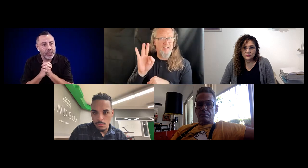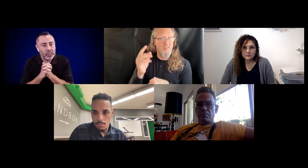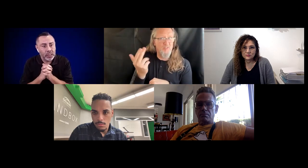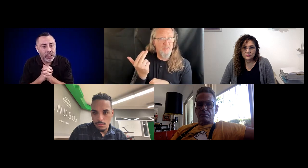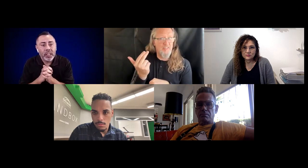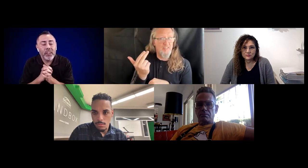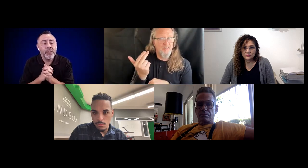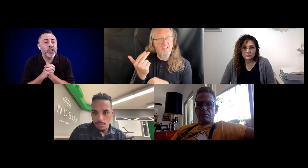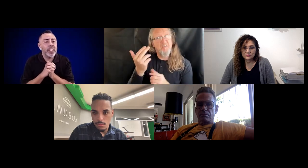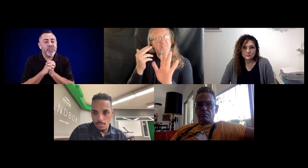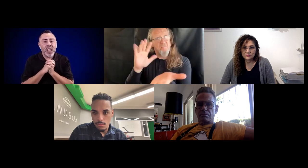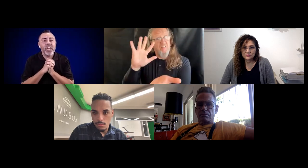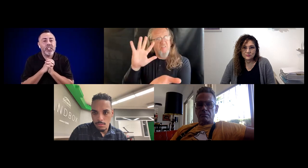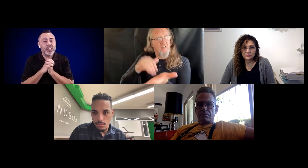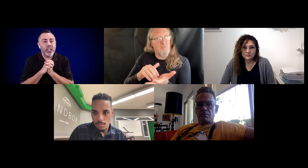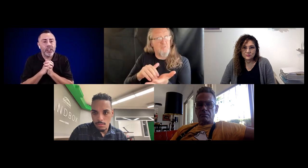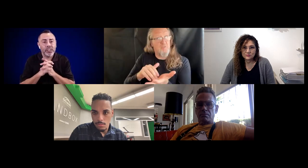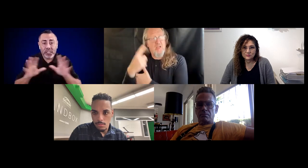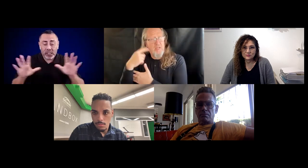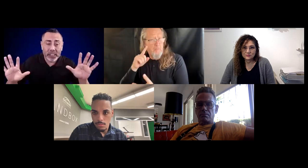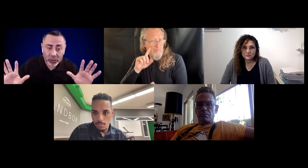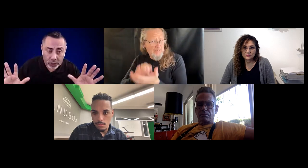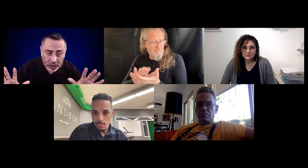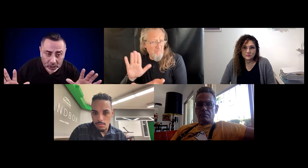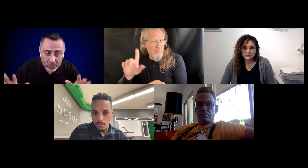He fundraised $5,000. This is 1913, I believe.